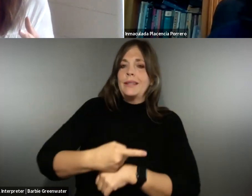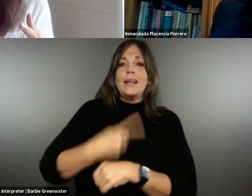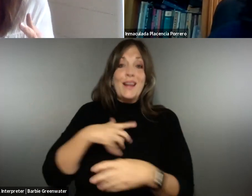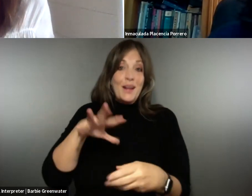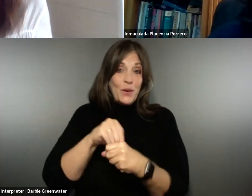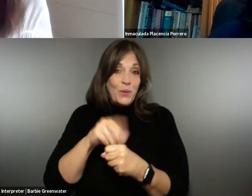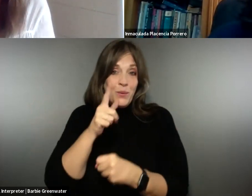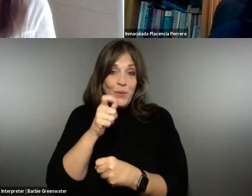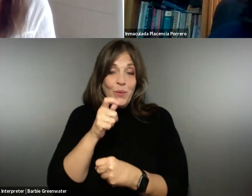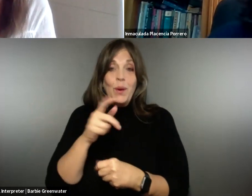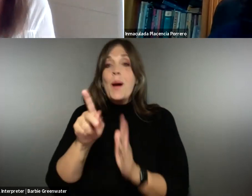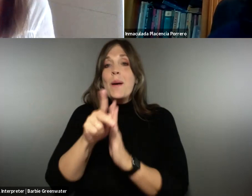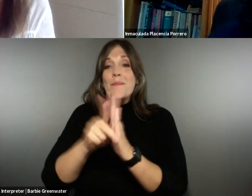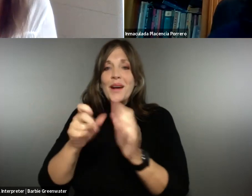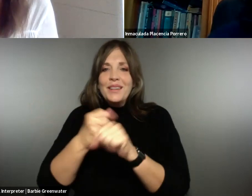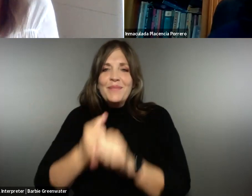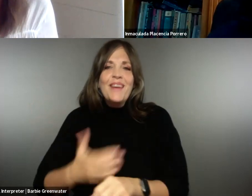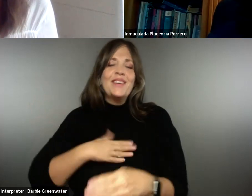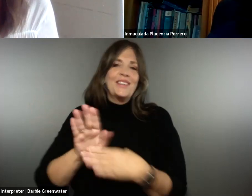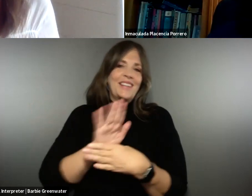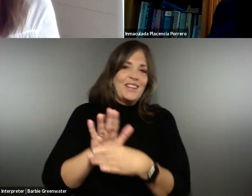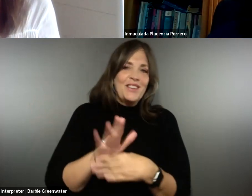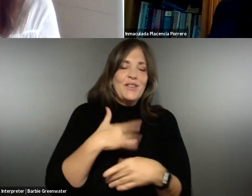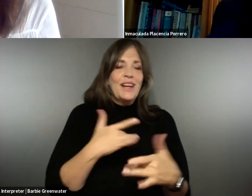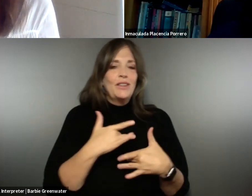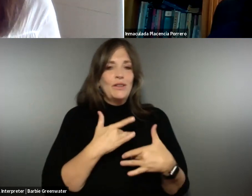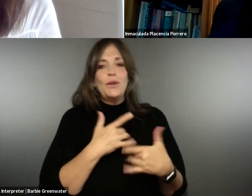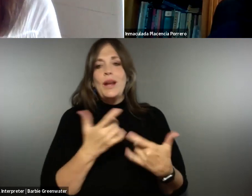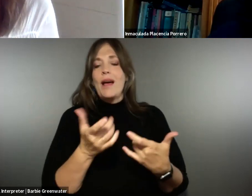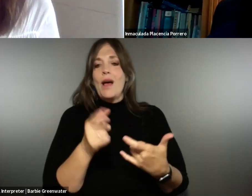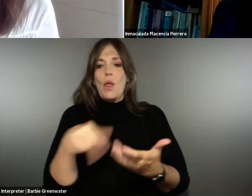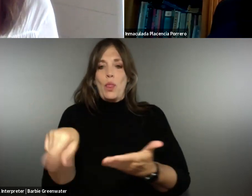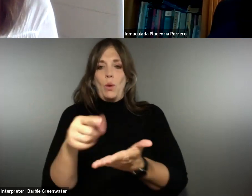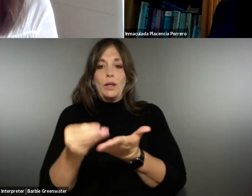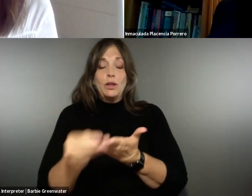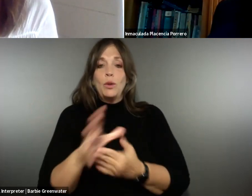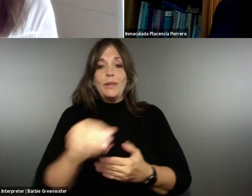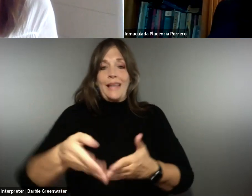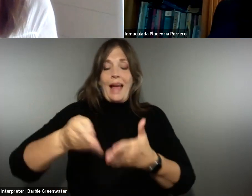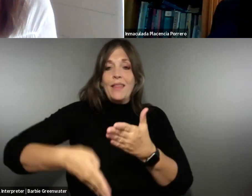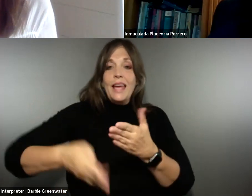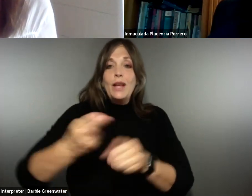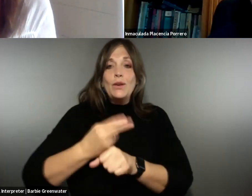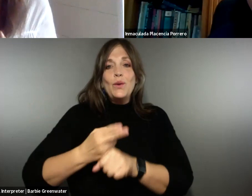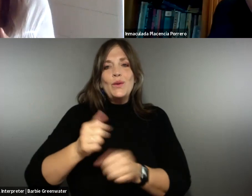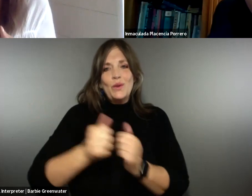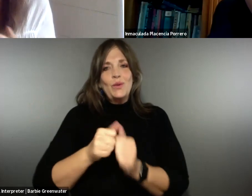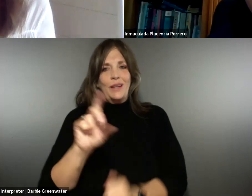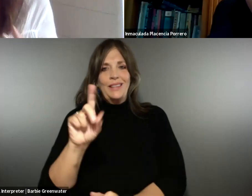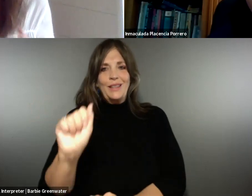To discuss the different aspects of the new landscape, we have a distinguished panel with us today, including policy makers,